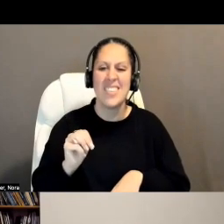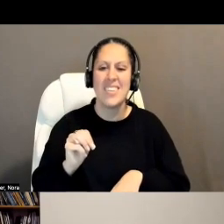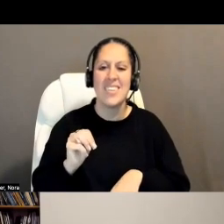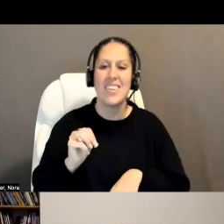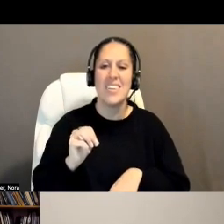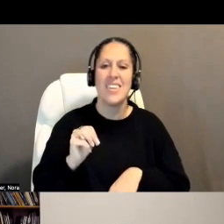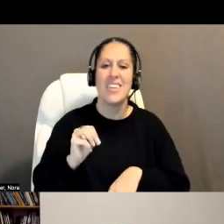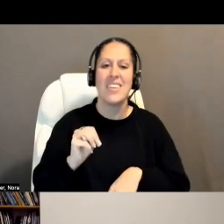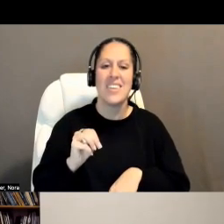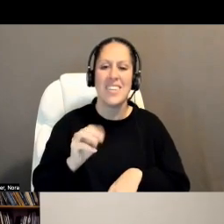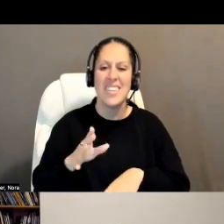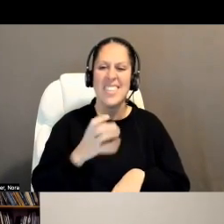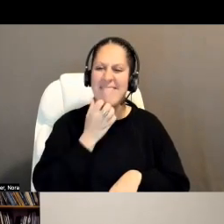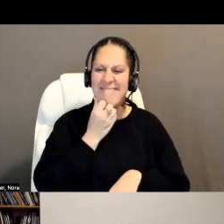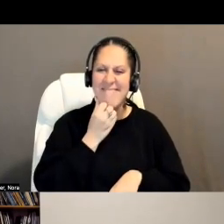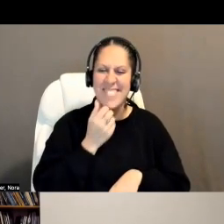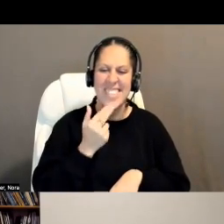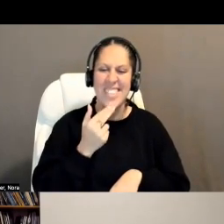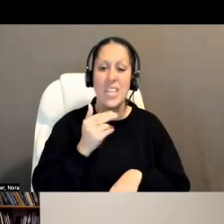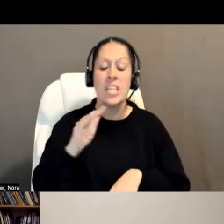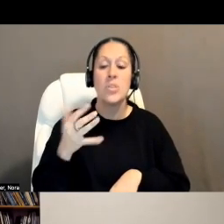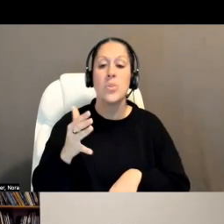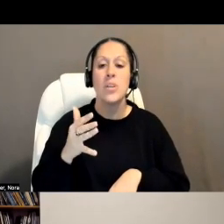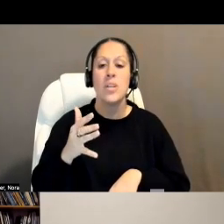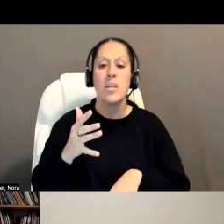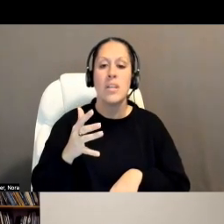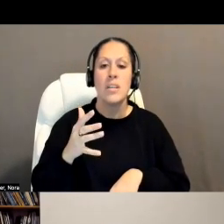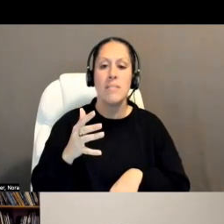Um, adorable. It's sort of-- it's set off-- like once I had